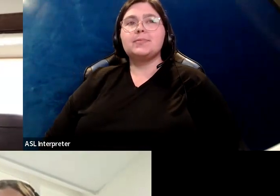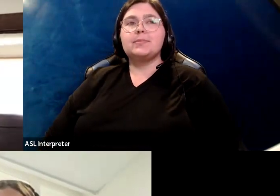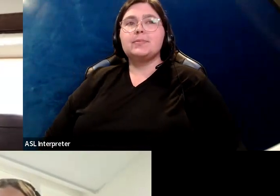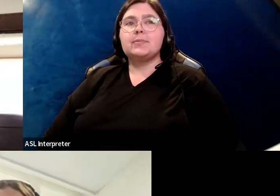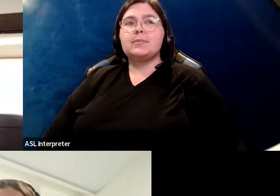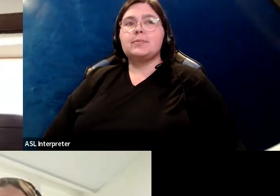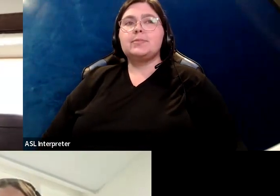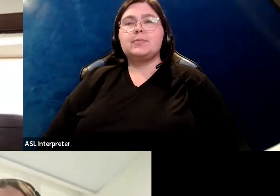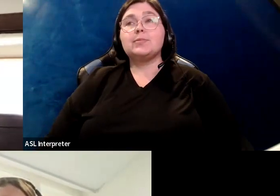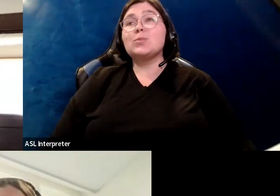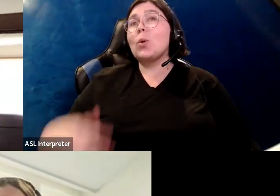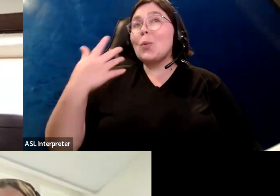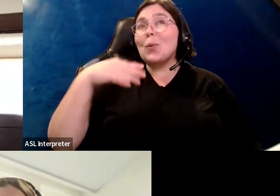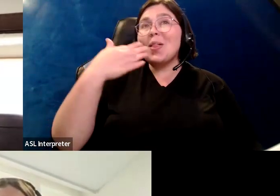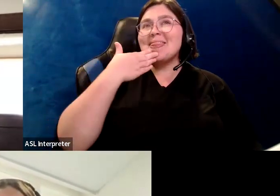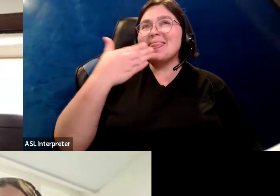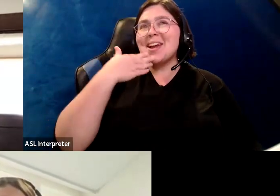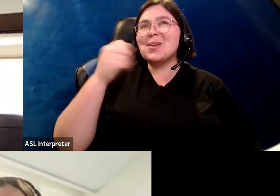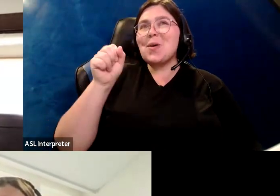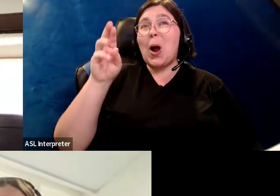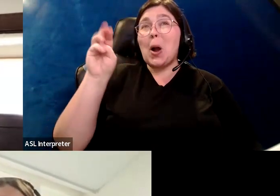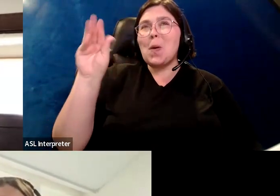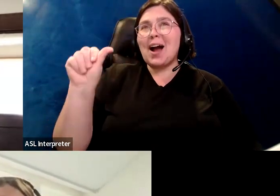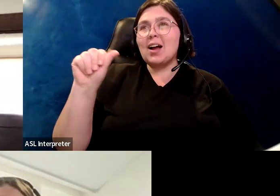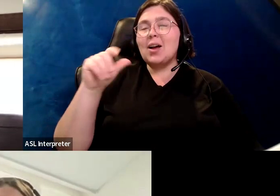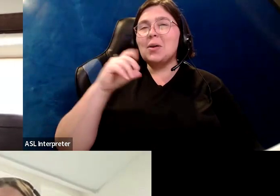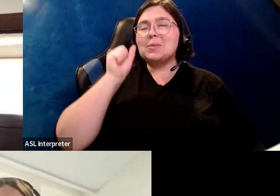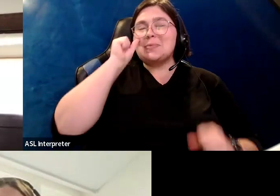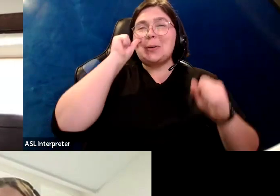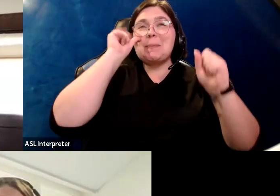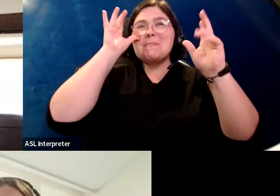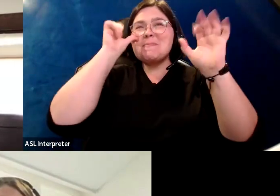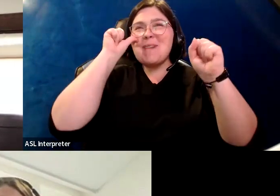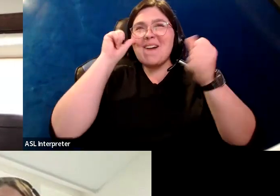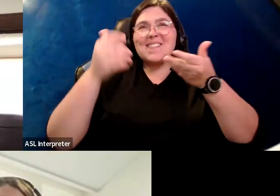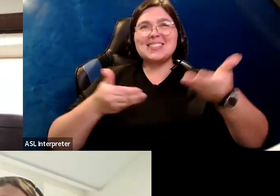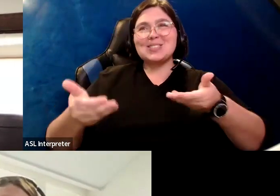Thank you so much, Arwa. That was a marvelous introduction